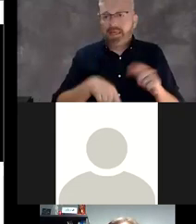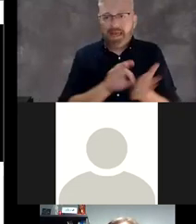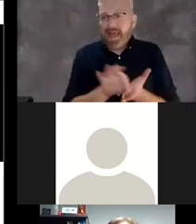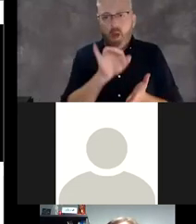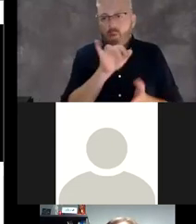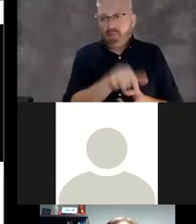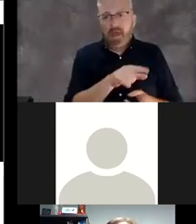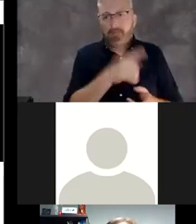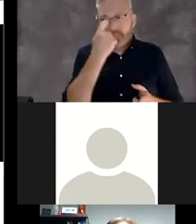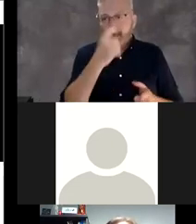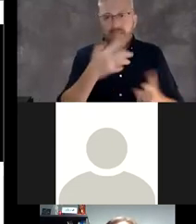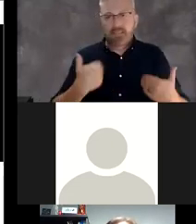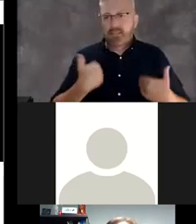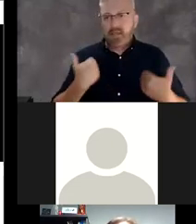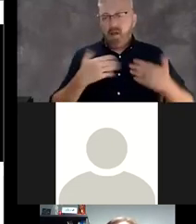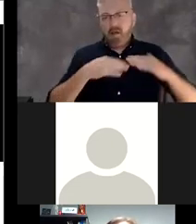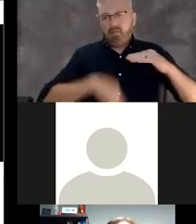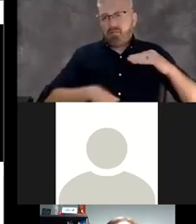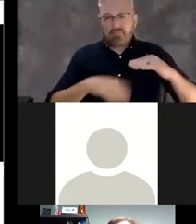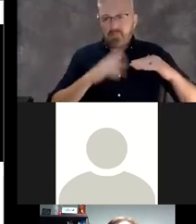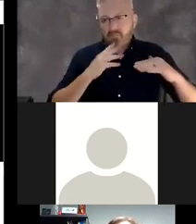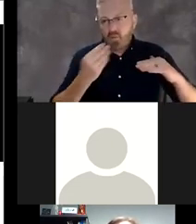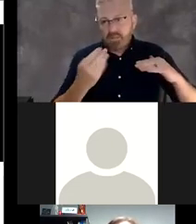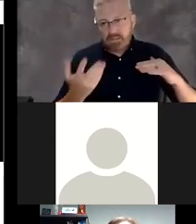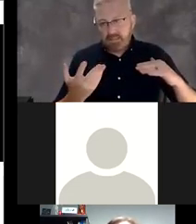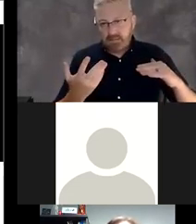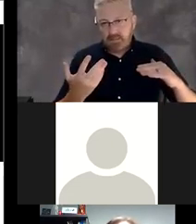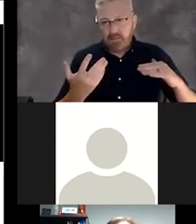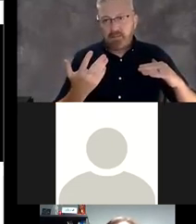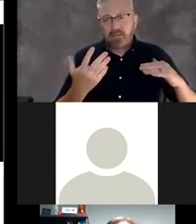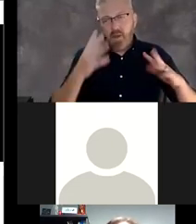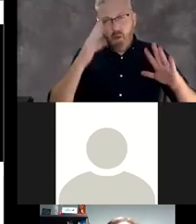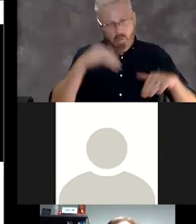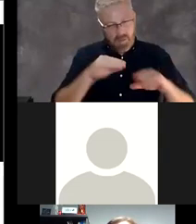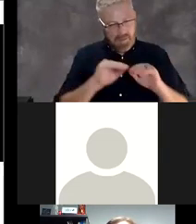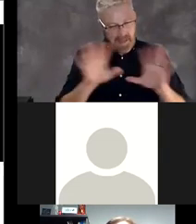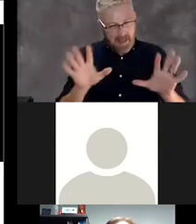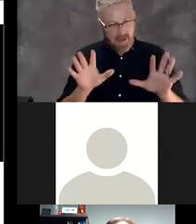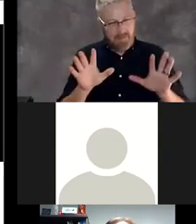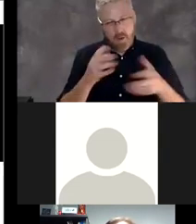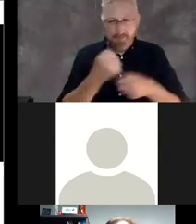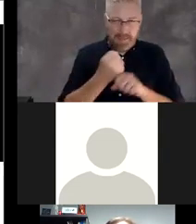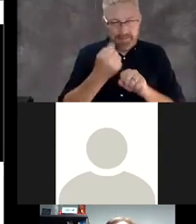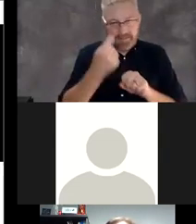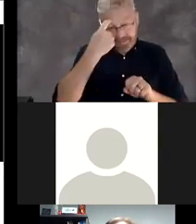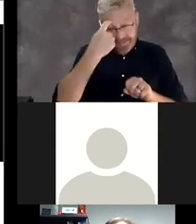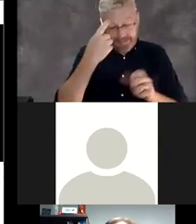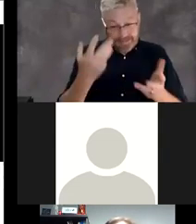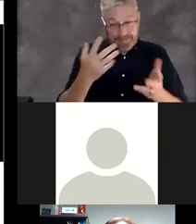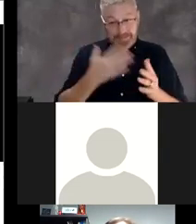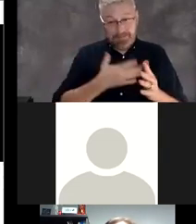THEIR AGE. I HOPE THAT ANSWER MAKES SENSE